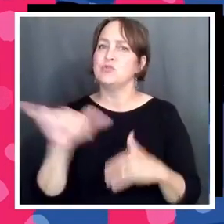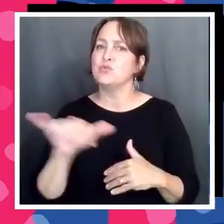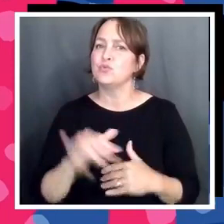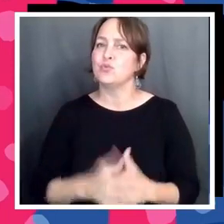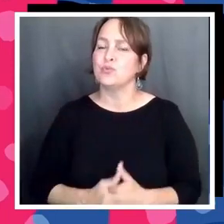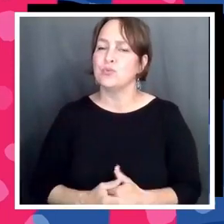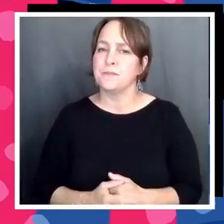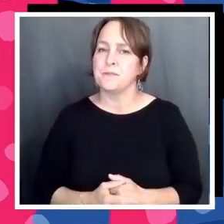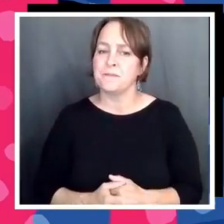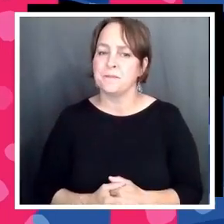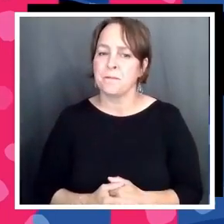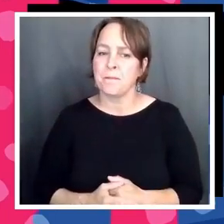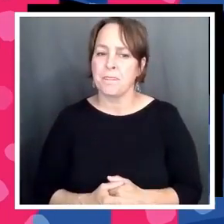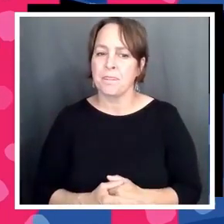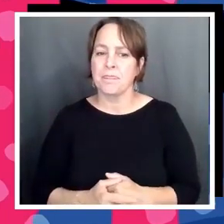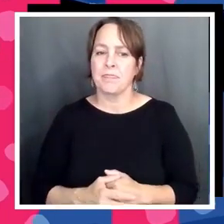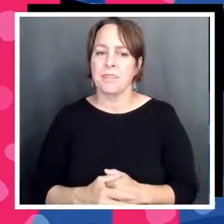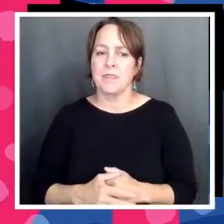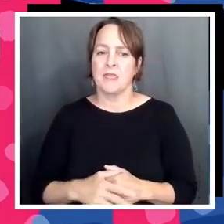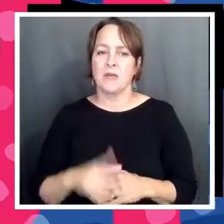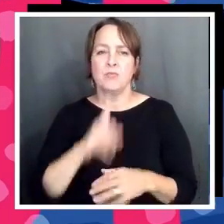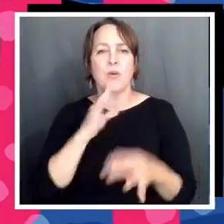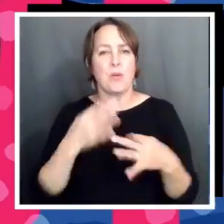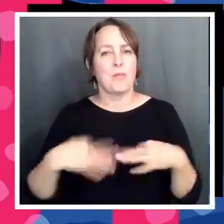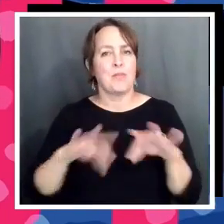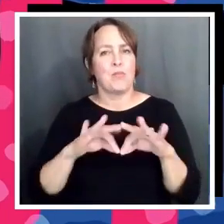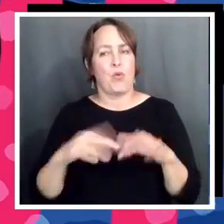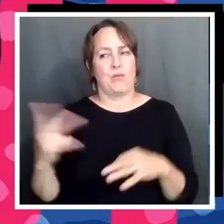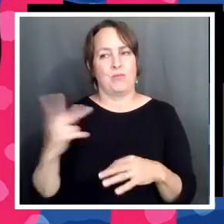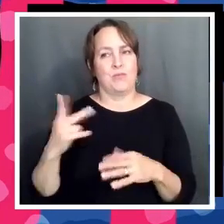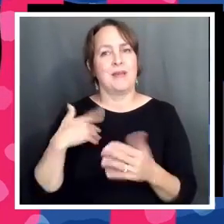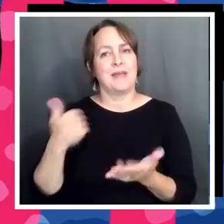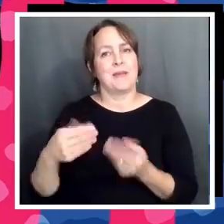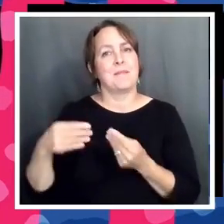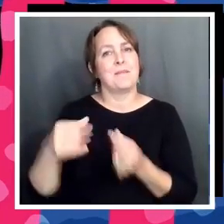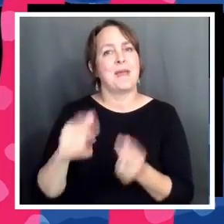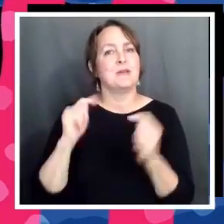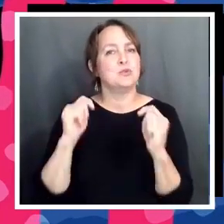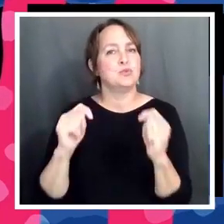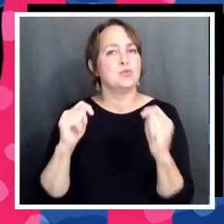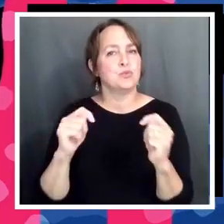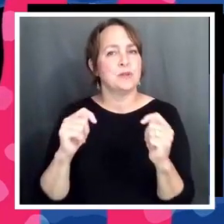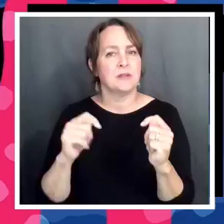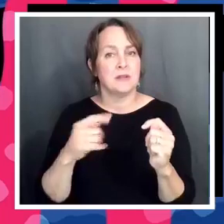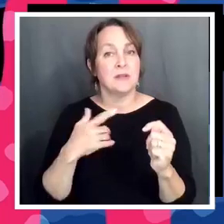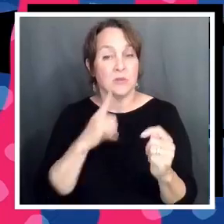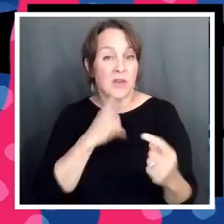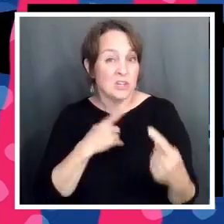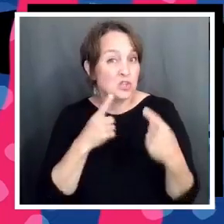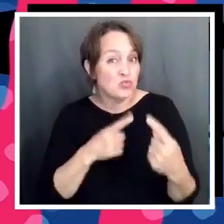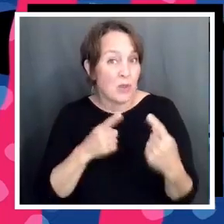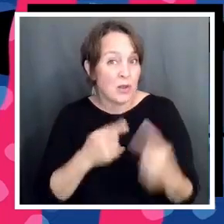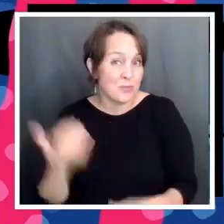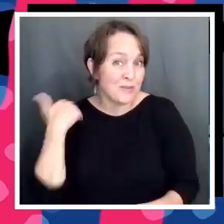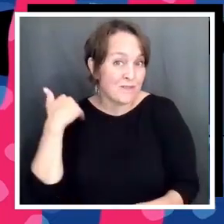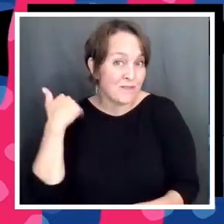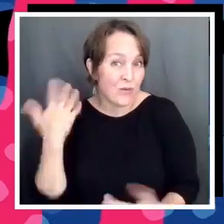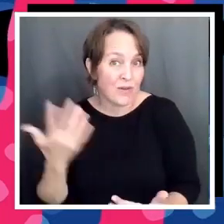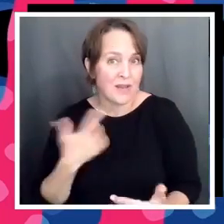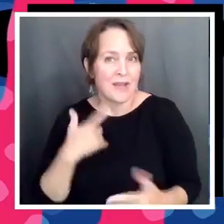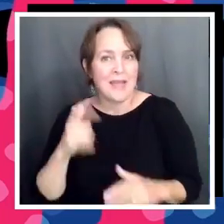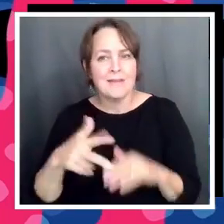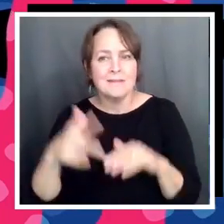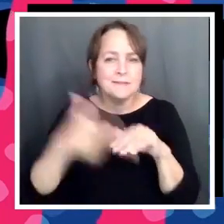BE UP TO PAR AND NOT ONLY BE UP